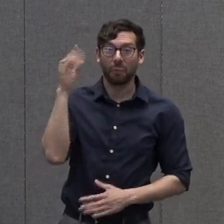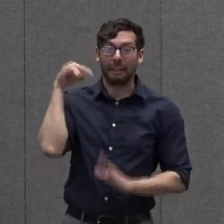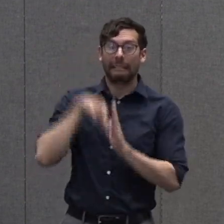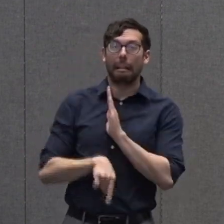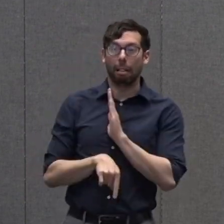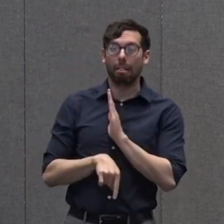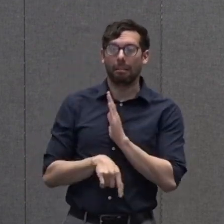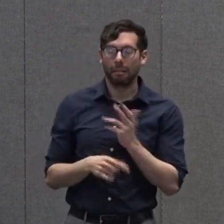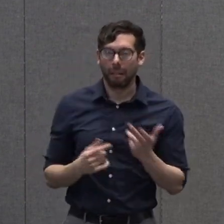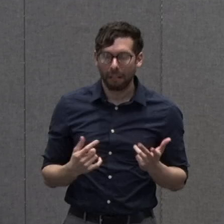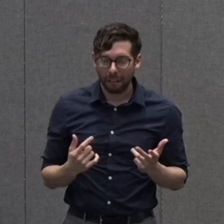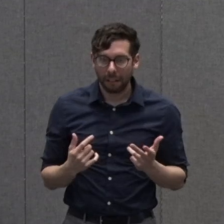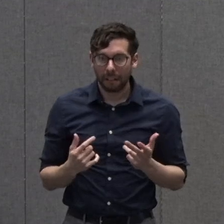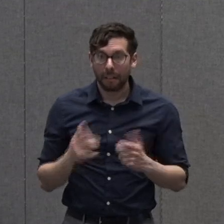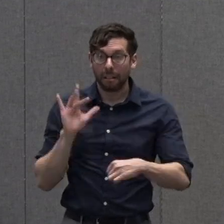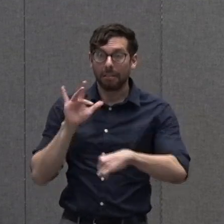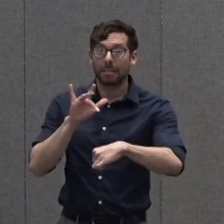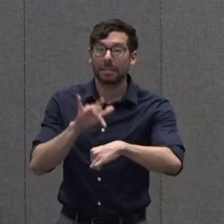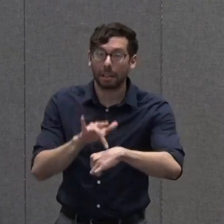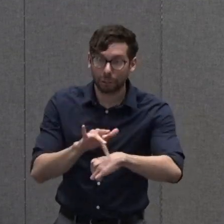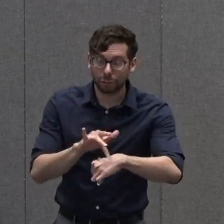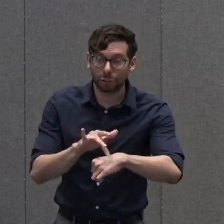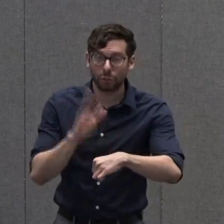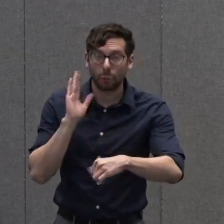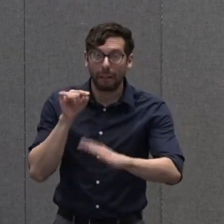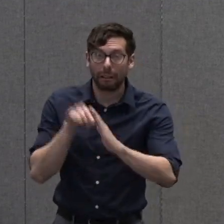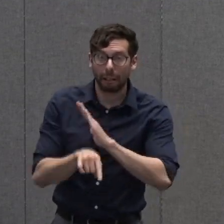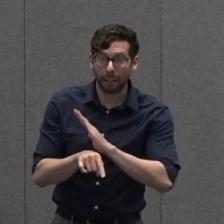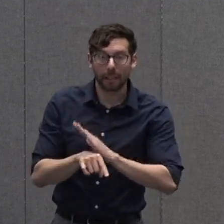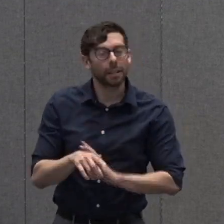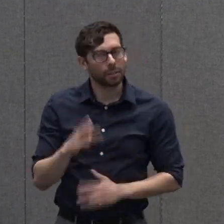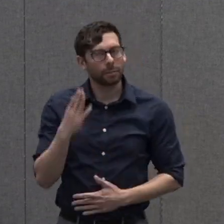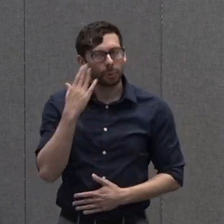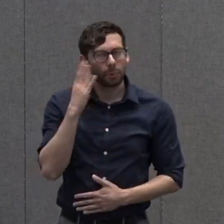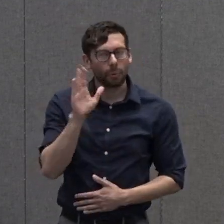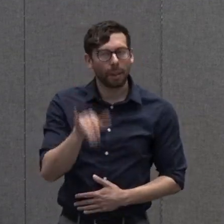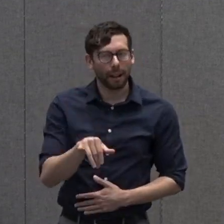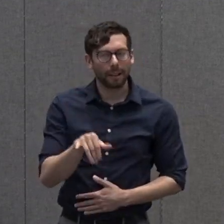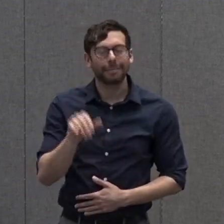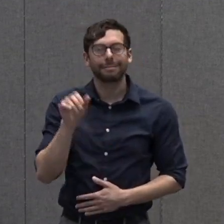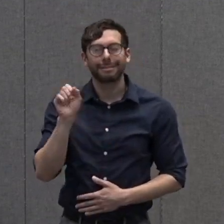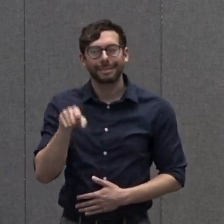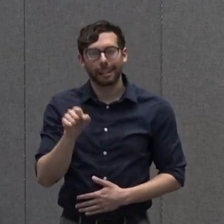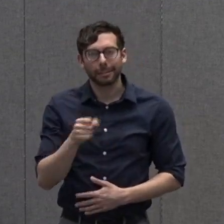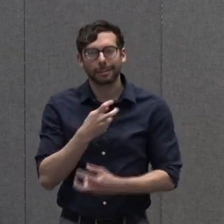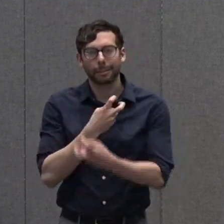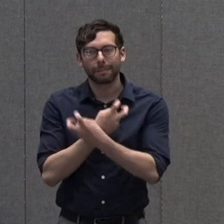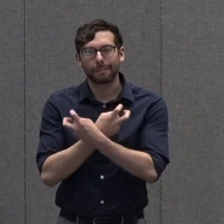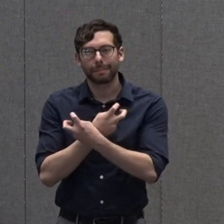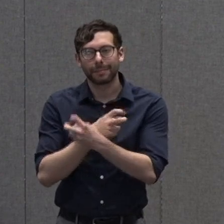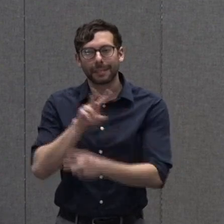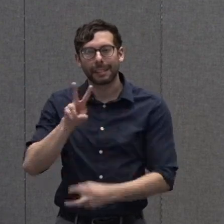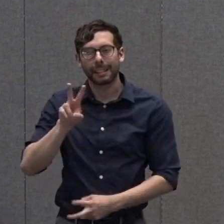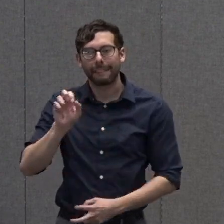Touching one could, it turns out they are a venomous animal. But you have to get awfully close, and.